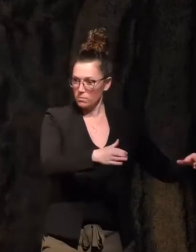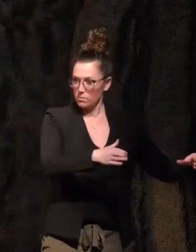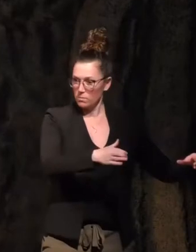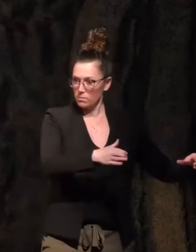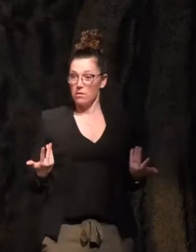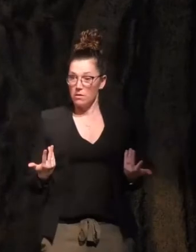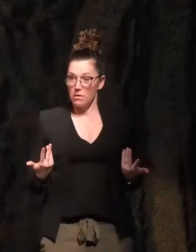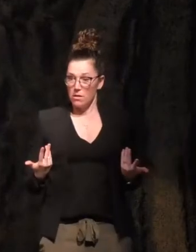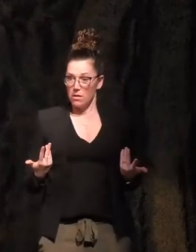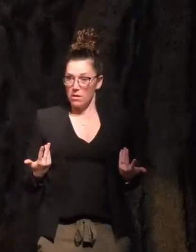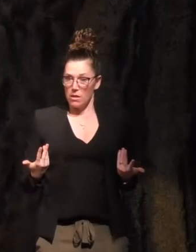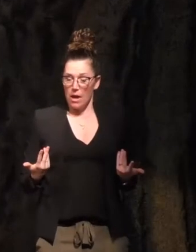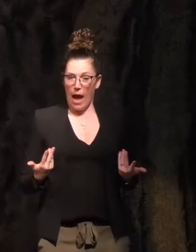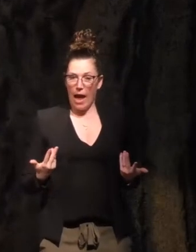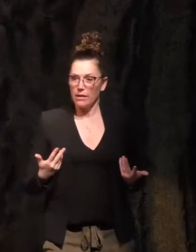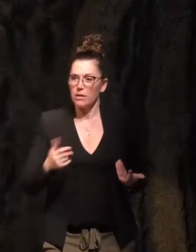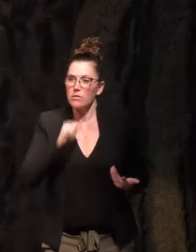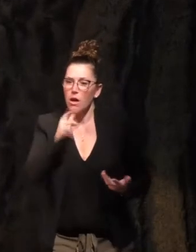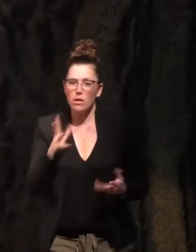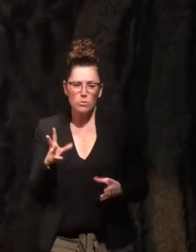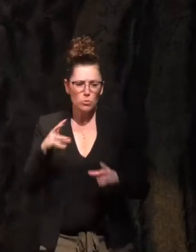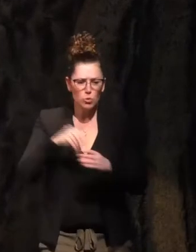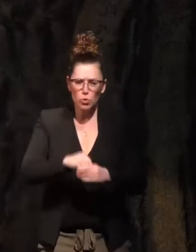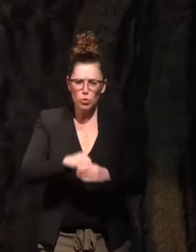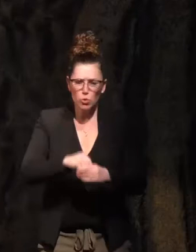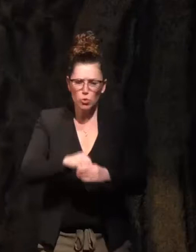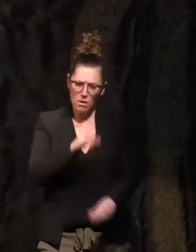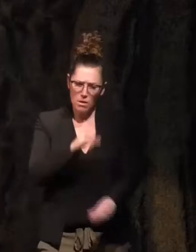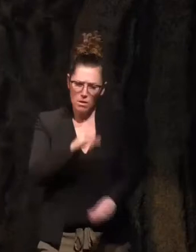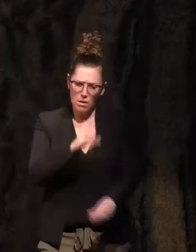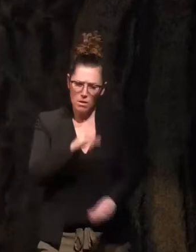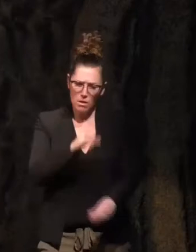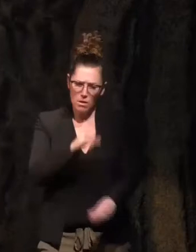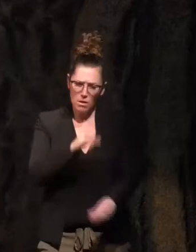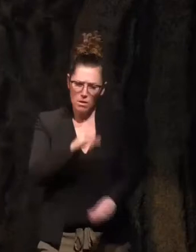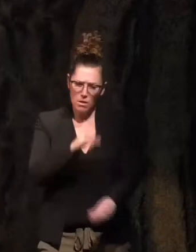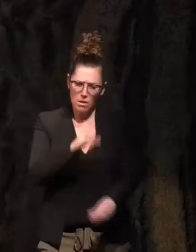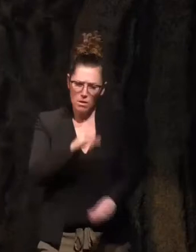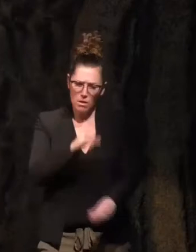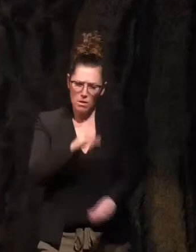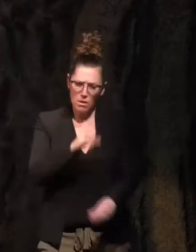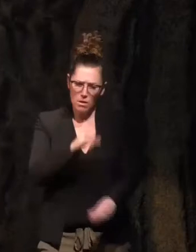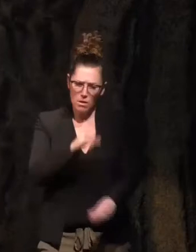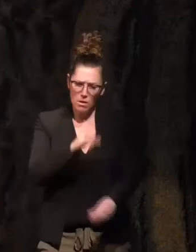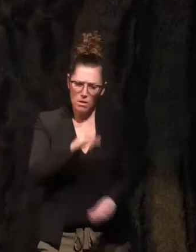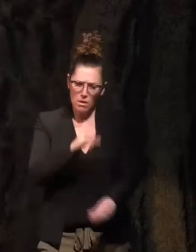that might, they might I should say actually try to change how things get done.